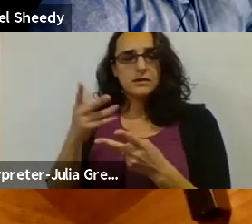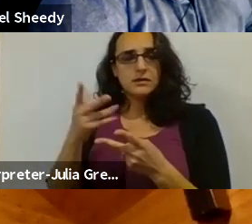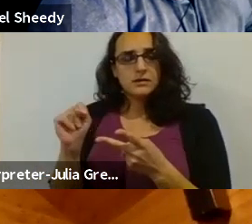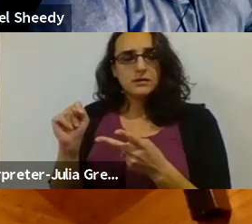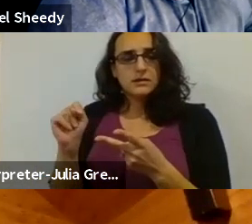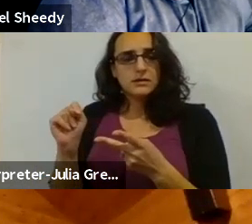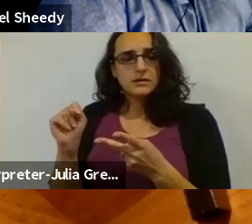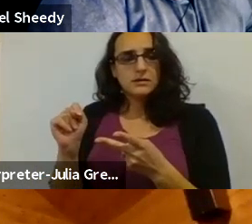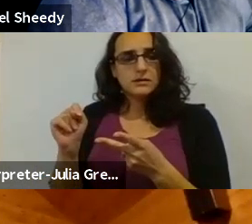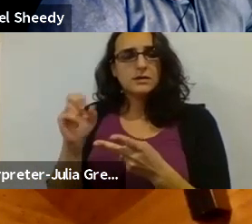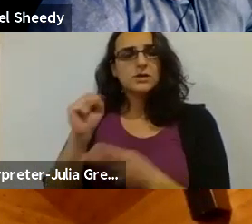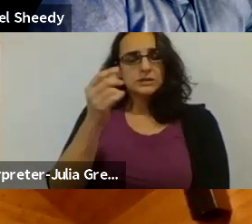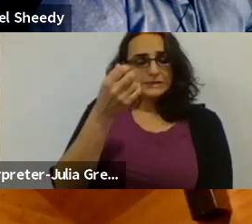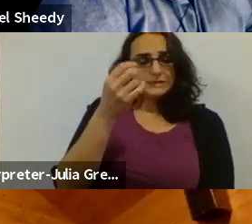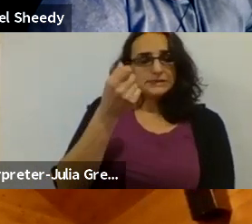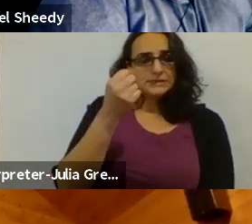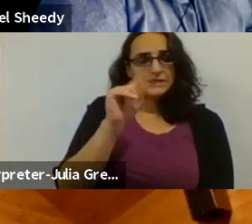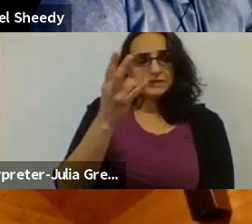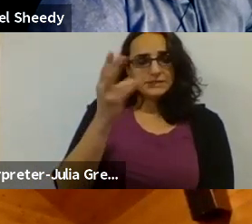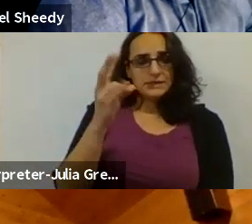Deniz Savas: So September 17 either Dan or Kathleen was there. Carolyn Gallagher: Yeah.